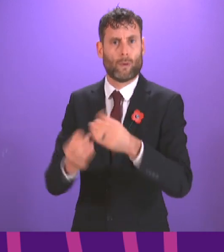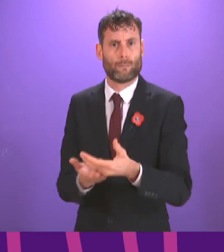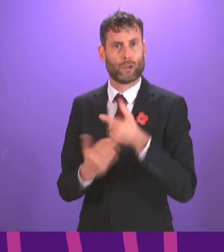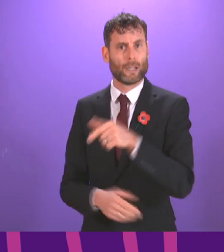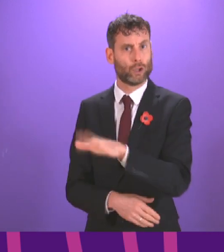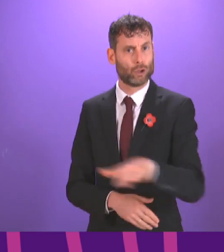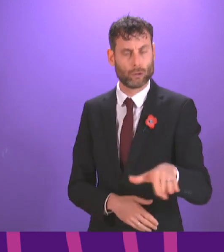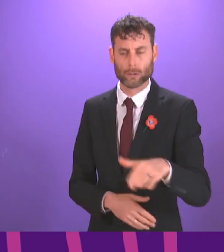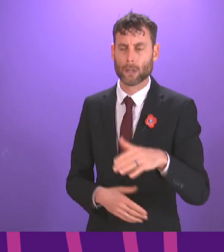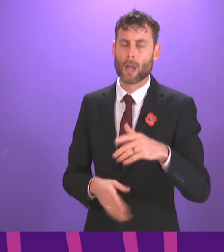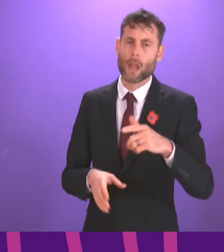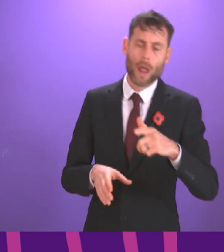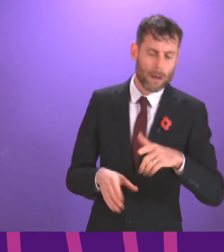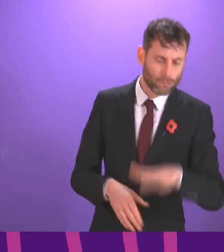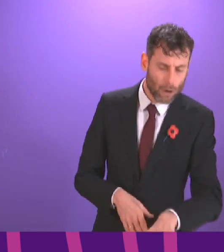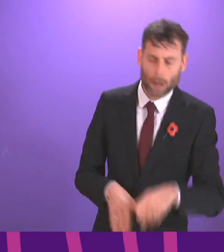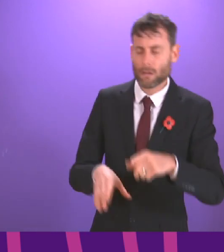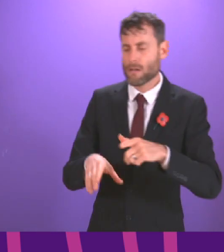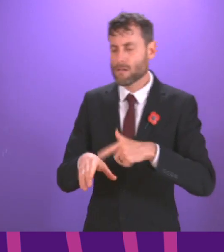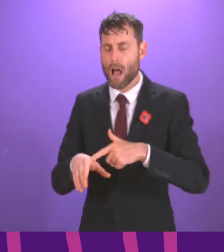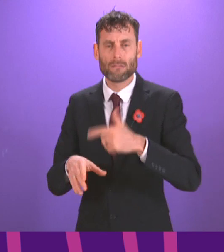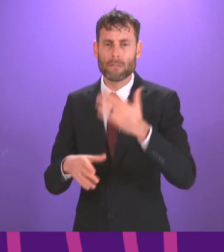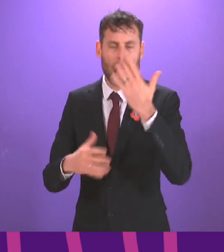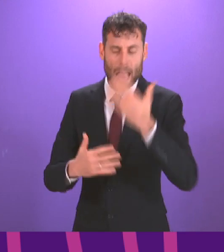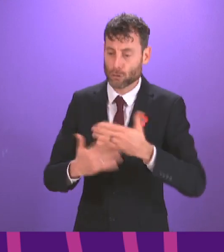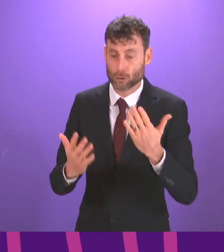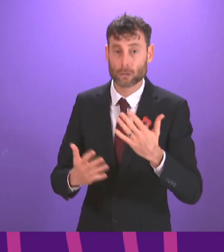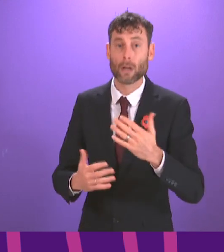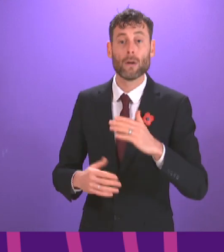Any child or young person, regardless of their age, race or ethnicity, can be at risk. Children